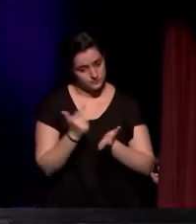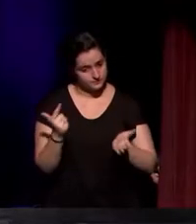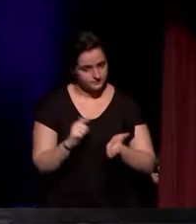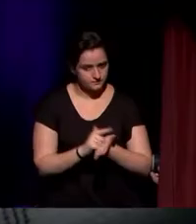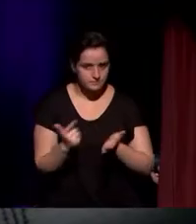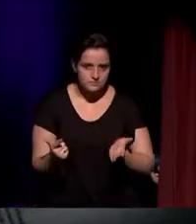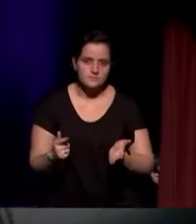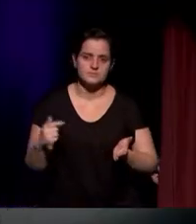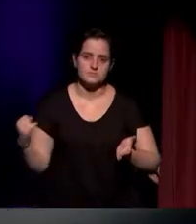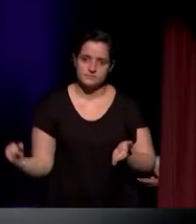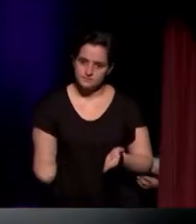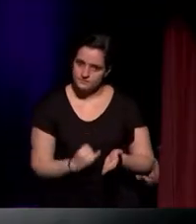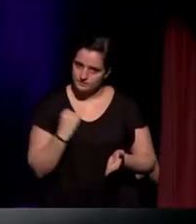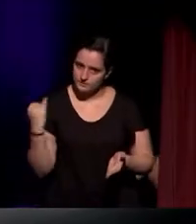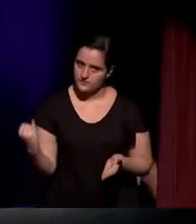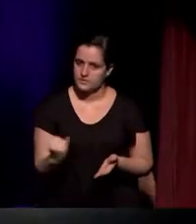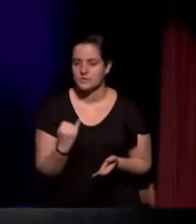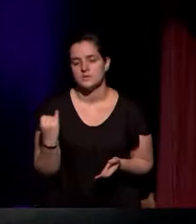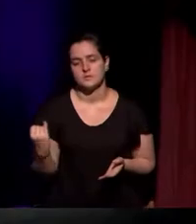extremely large, The African Brado